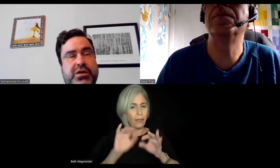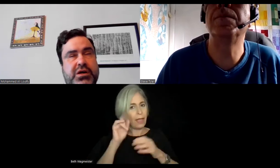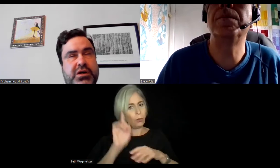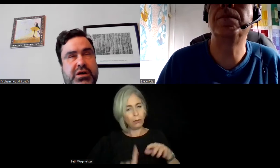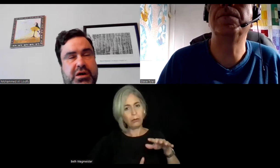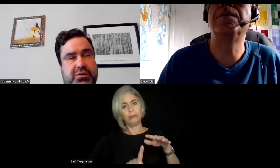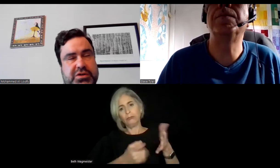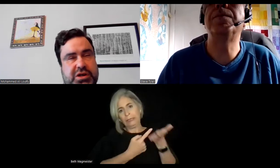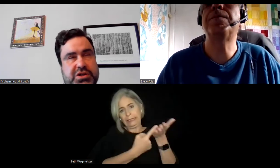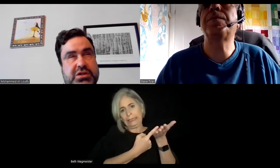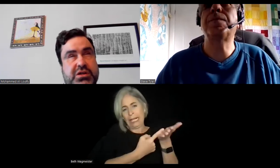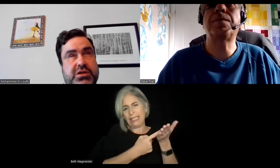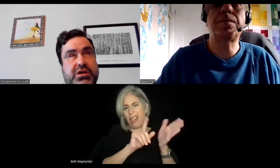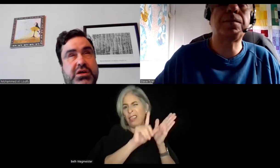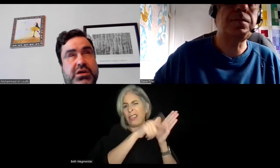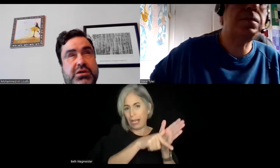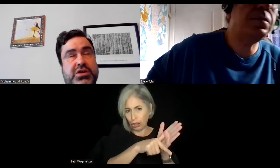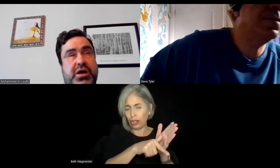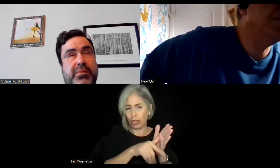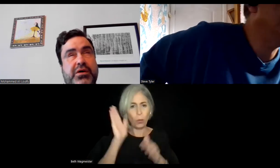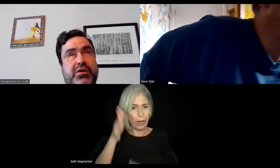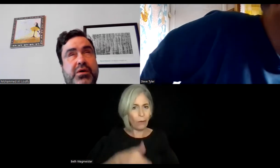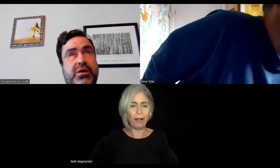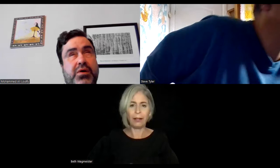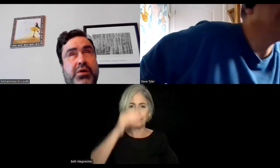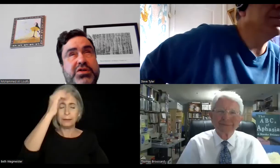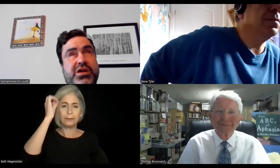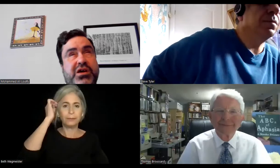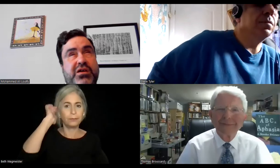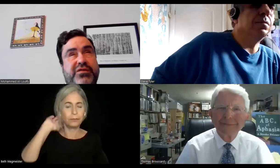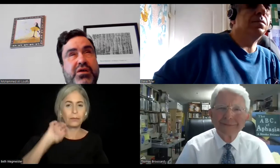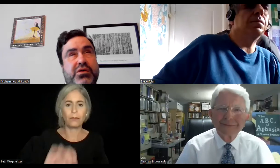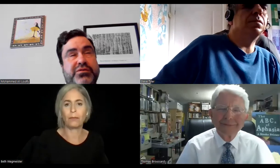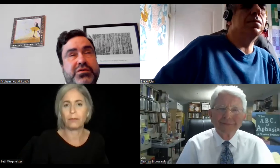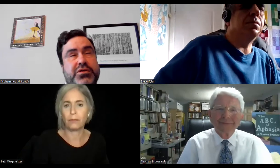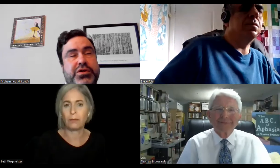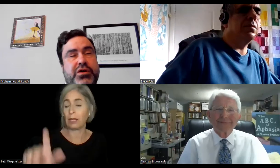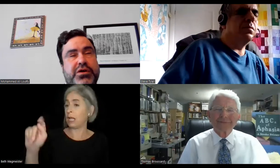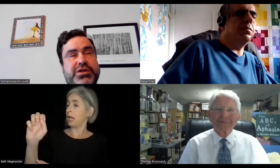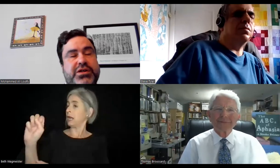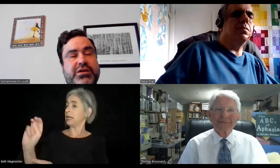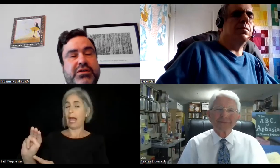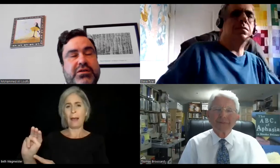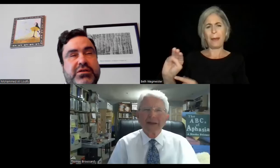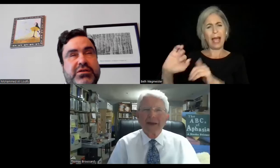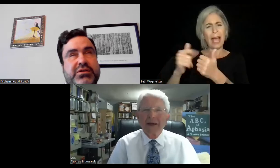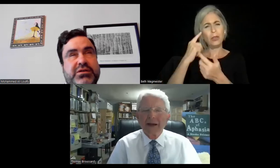involvement of end users, particularly something that's very important that we'll come up to later in